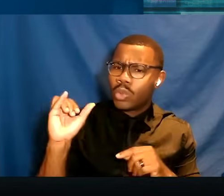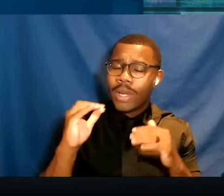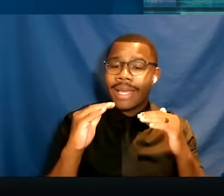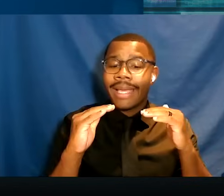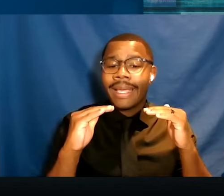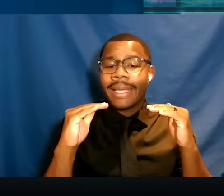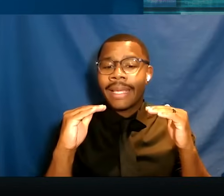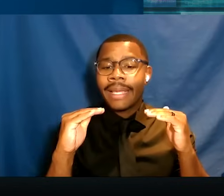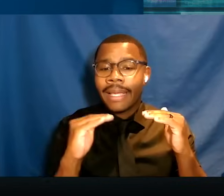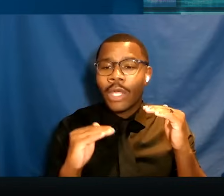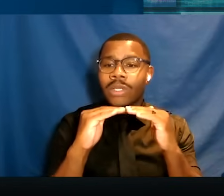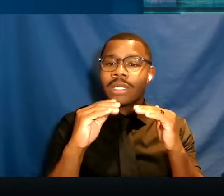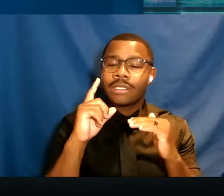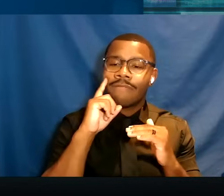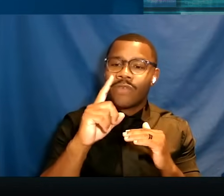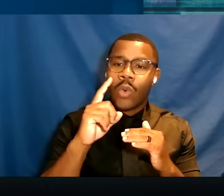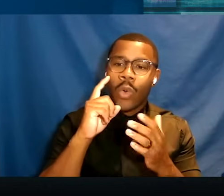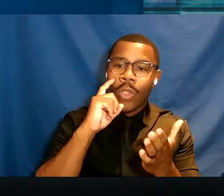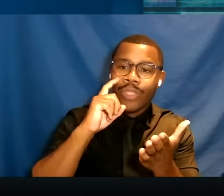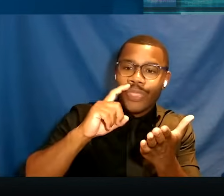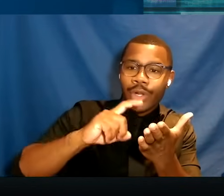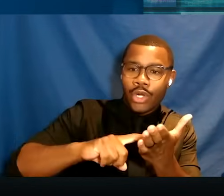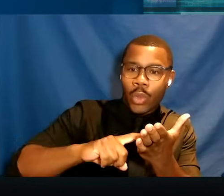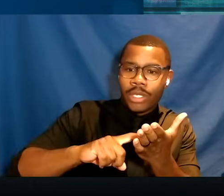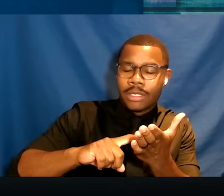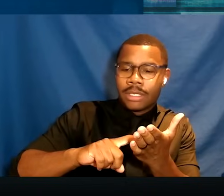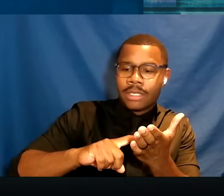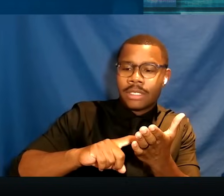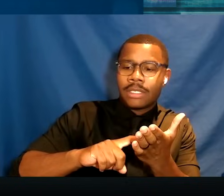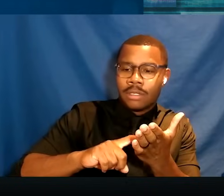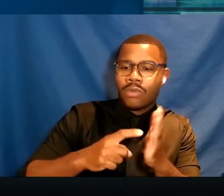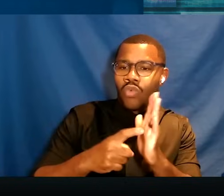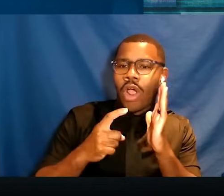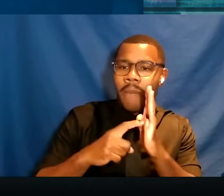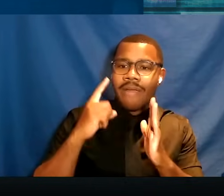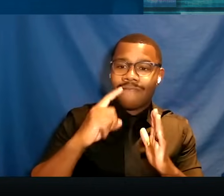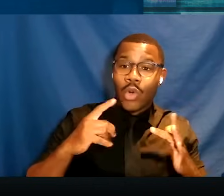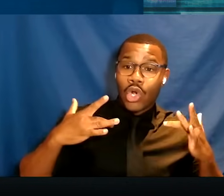of the notice requirements for nudity and simulated sex work. Background actors are gonna be